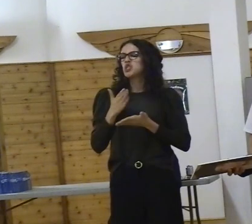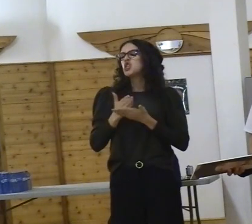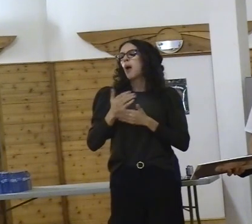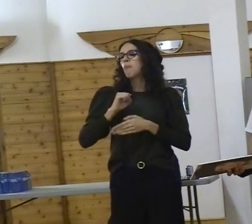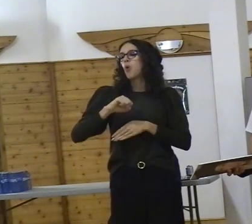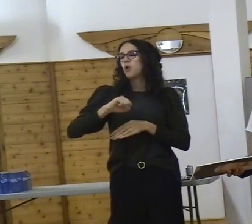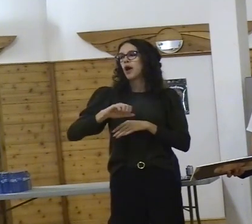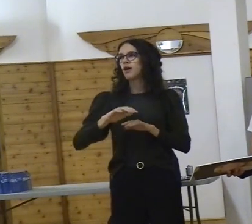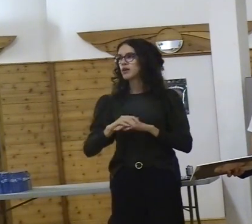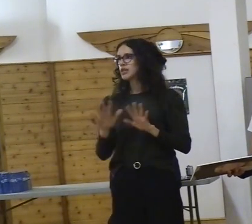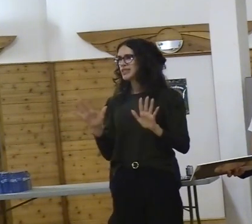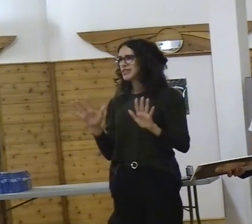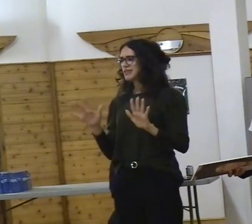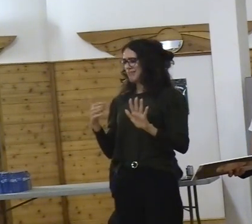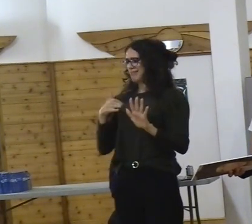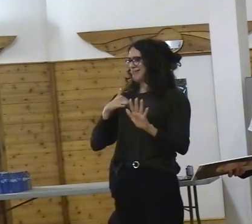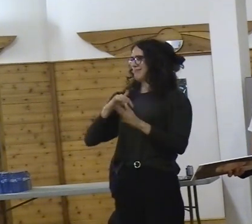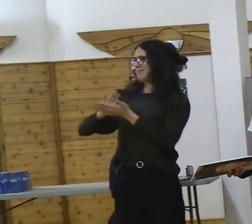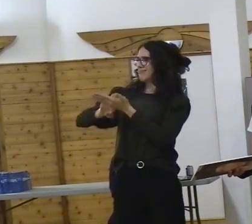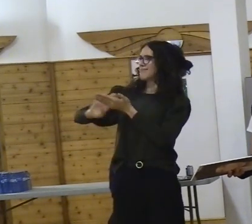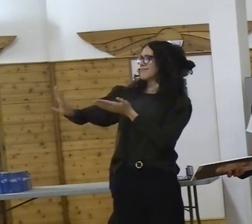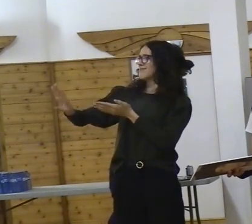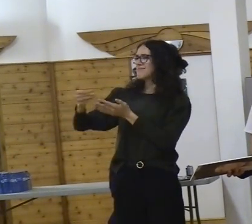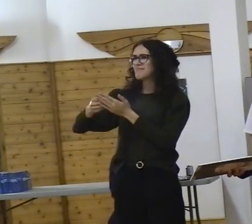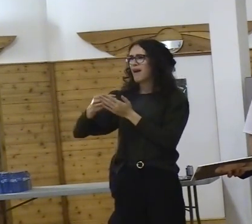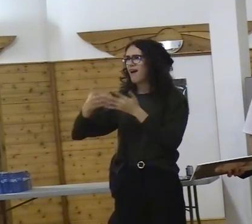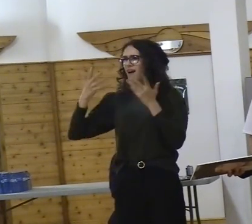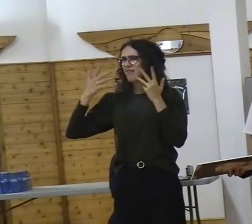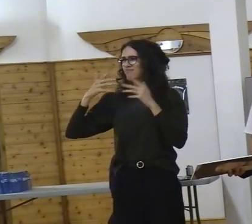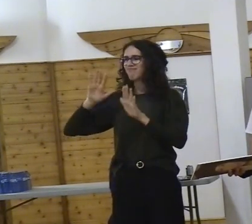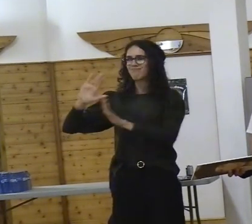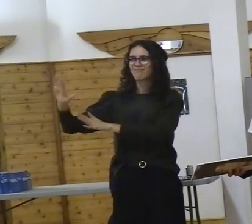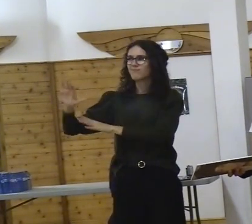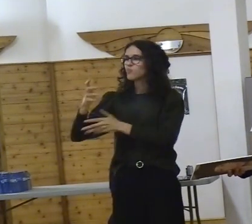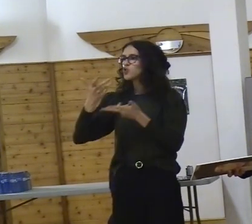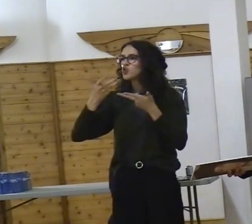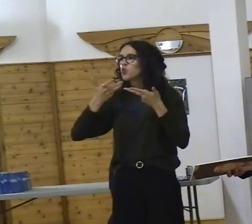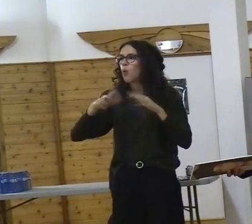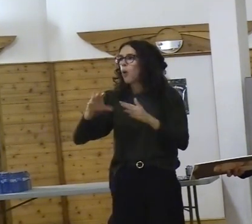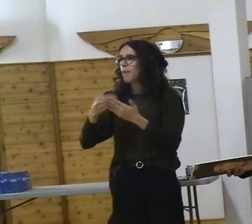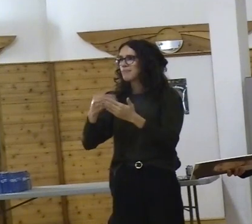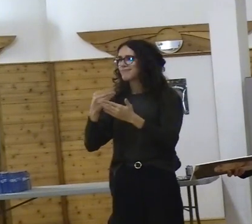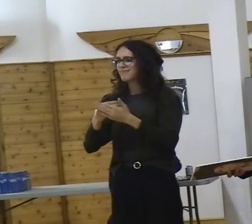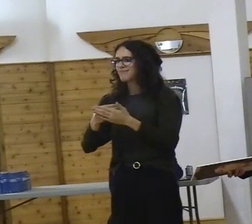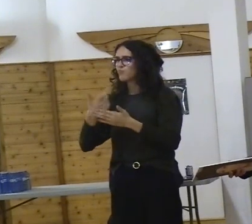Or children are in care and they're being abused.